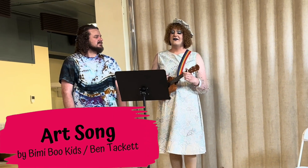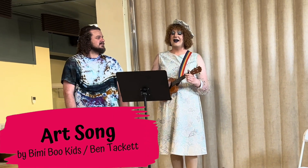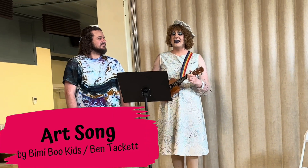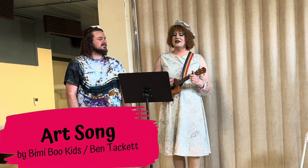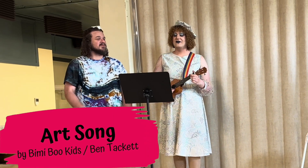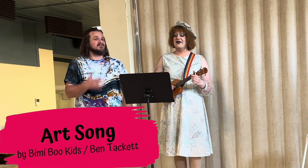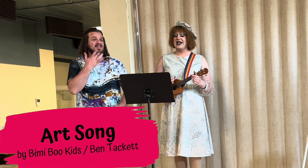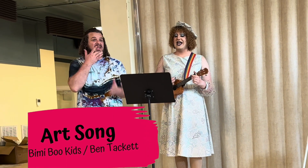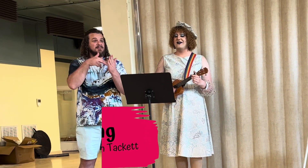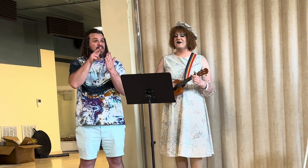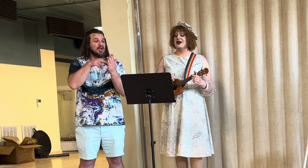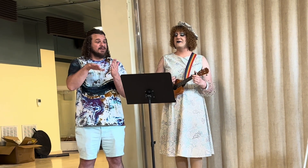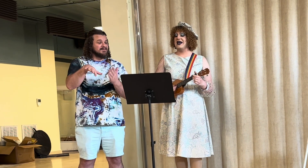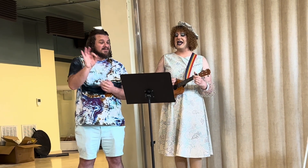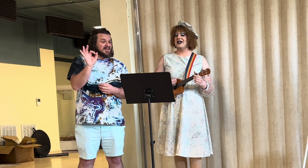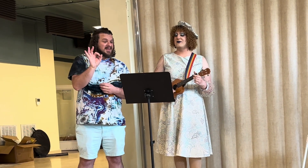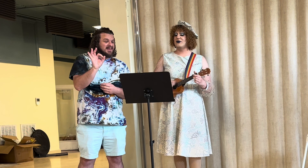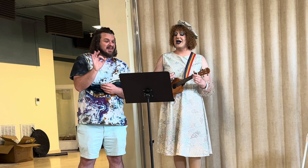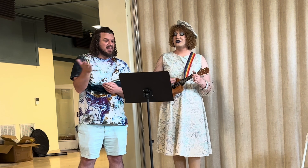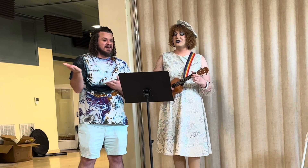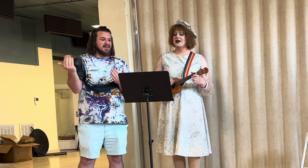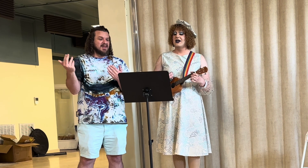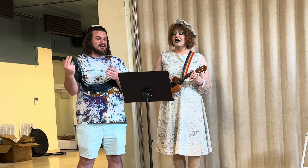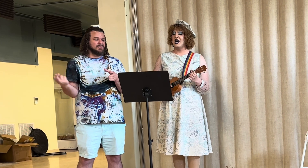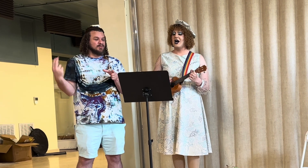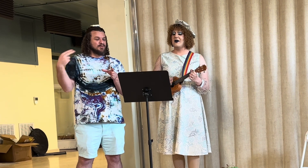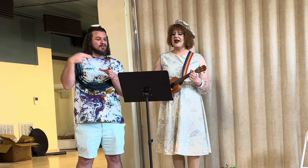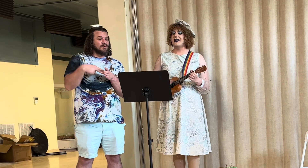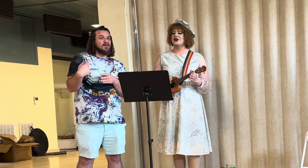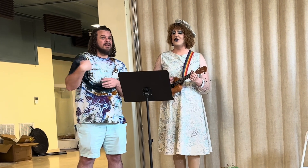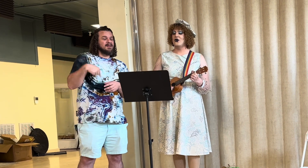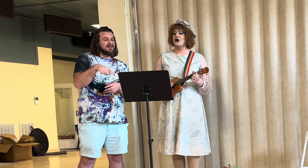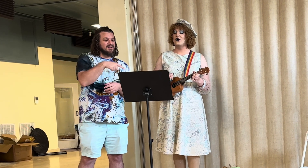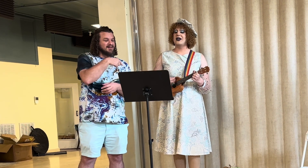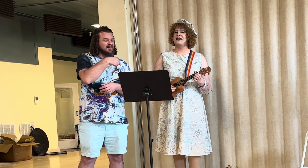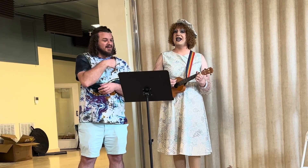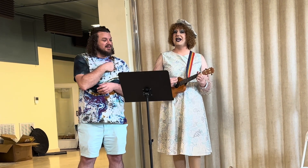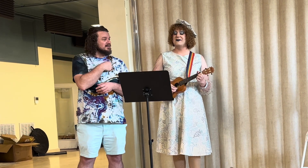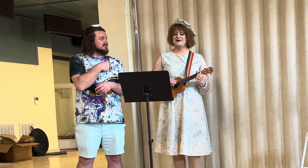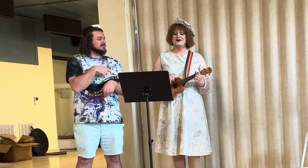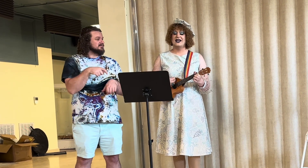Find your favorite paintbrush, come and join me...